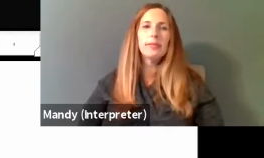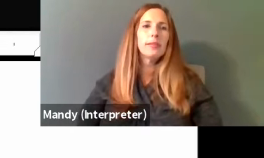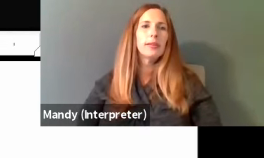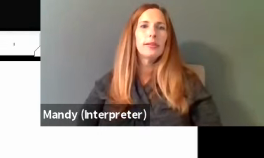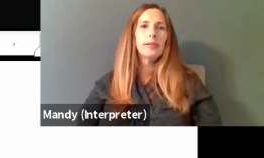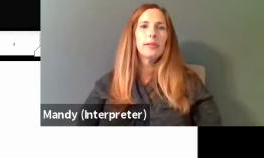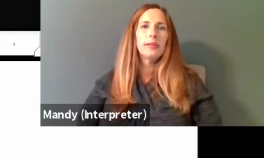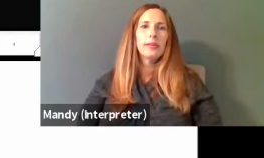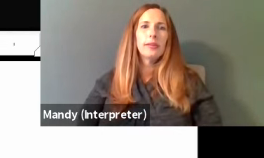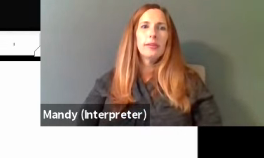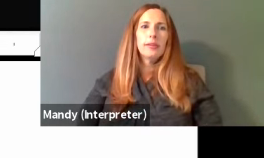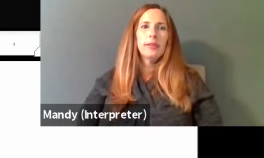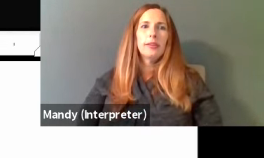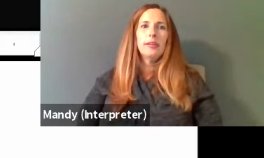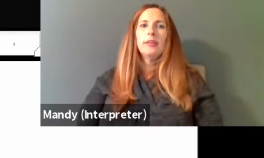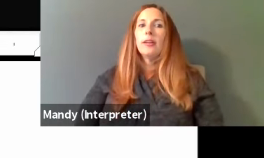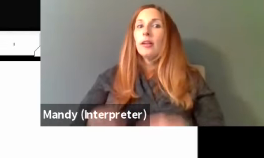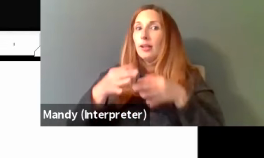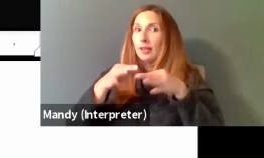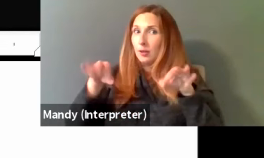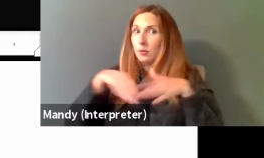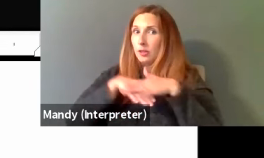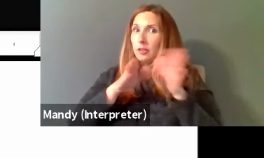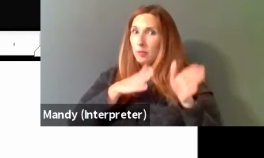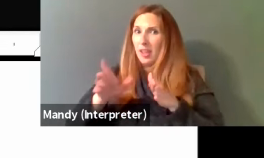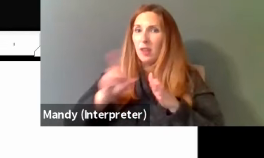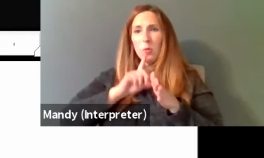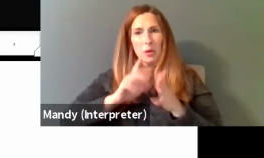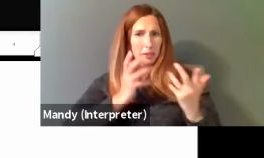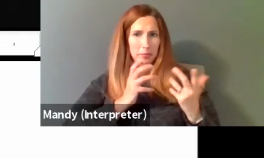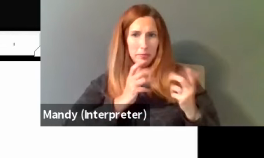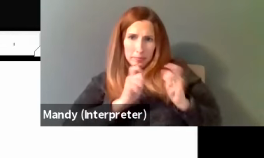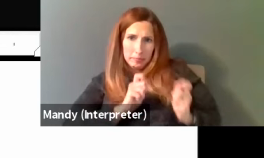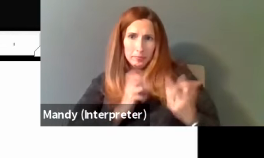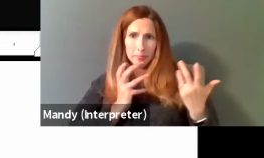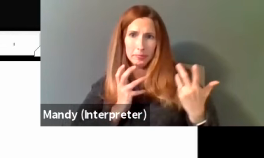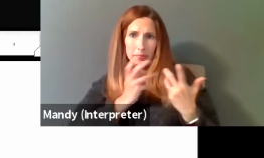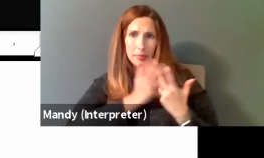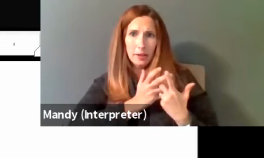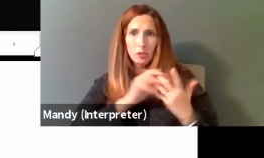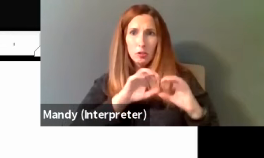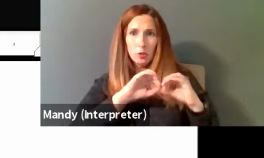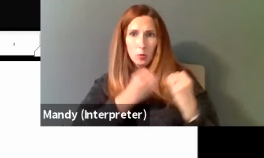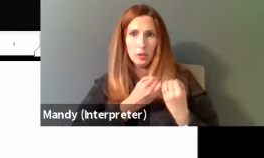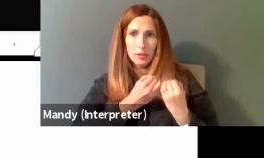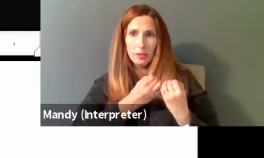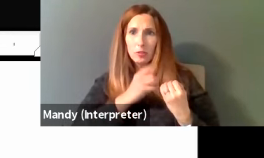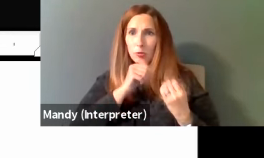to the organization that writes them but they're really similar in terms of the outline that's usually presented in them.